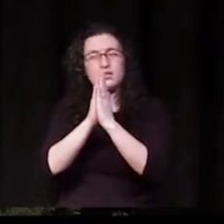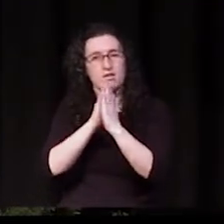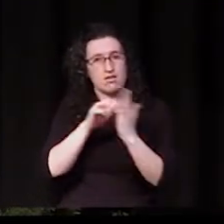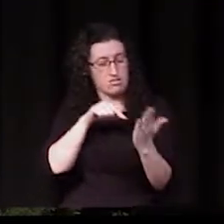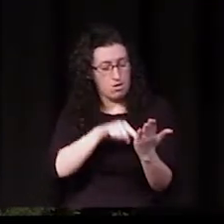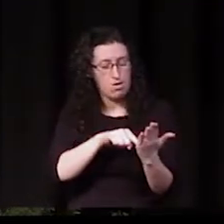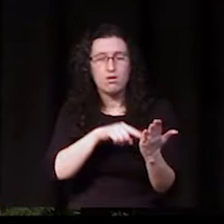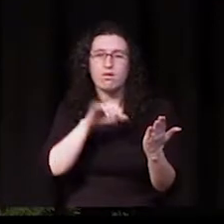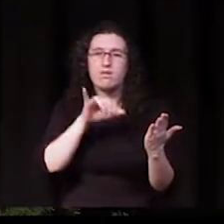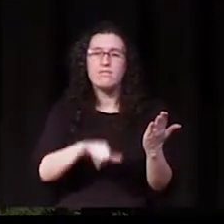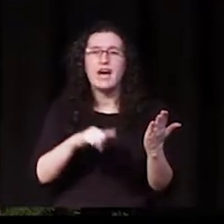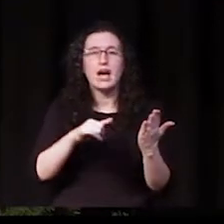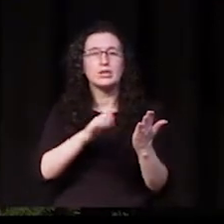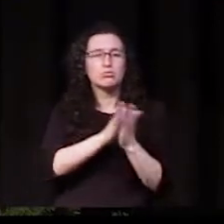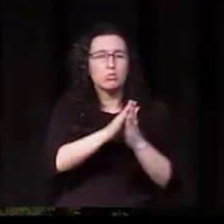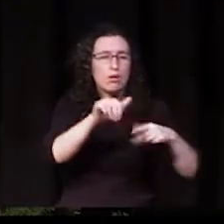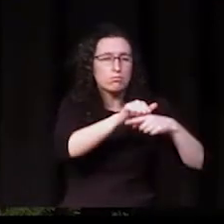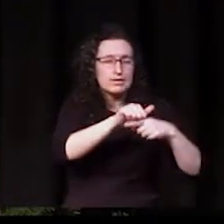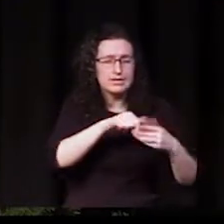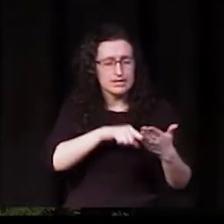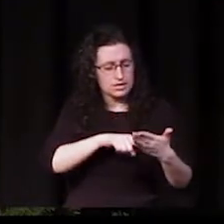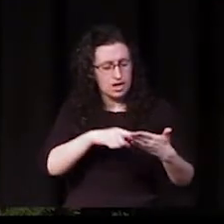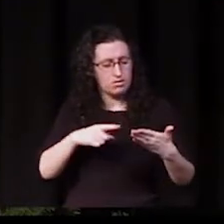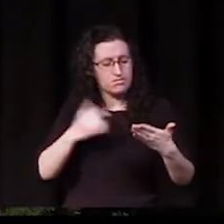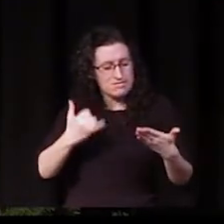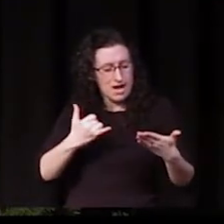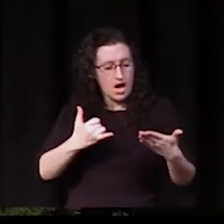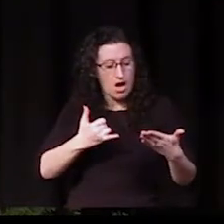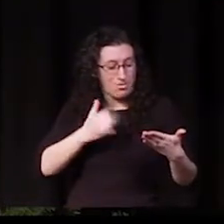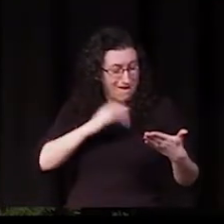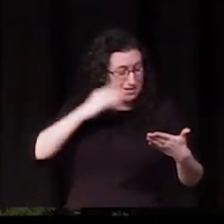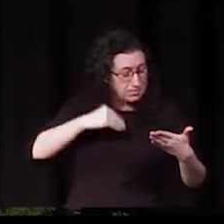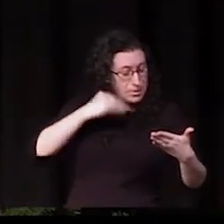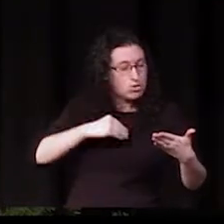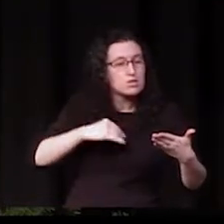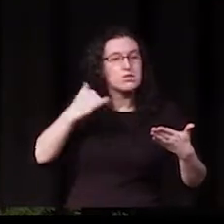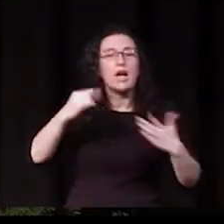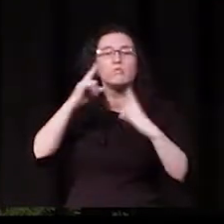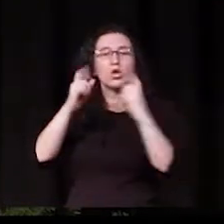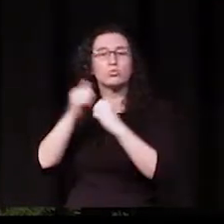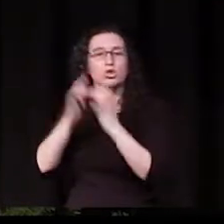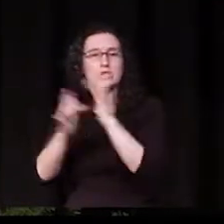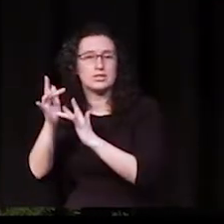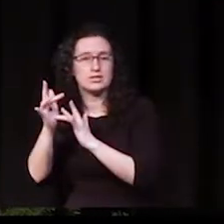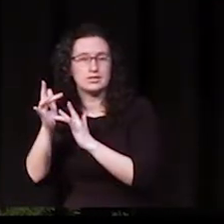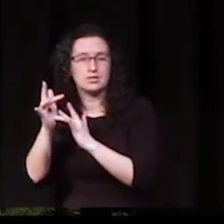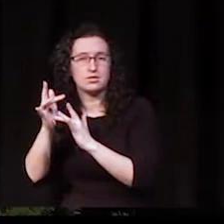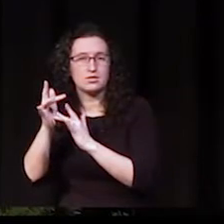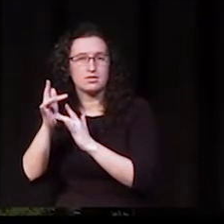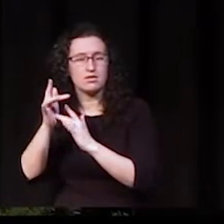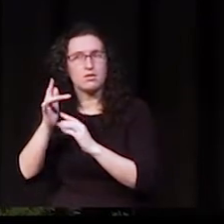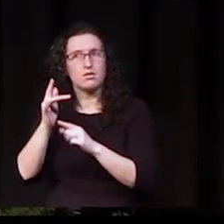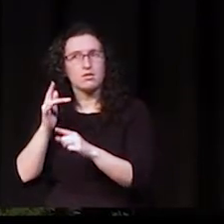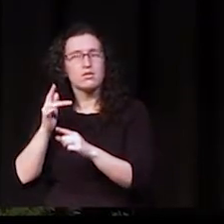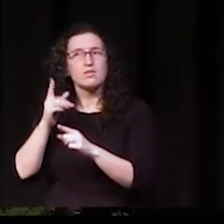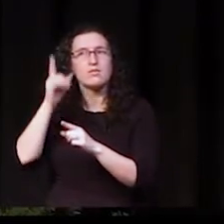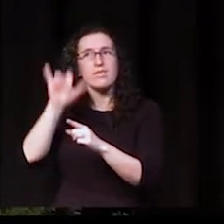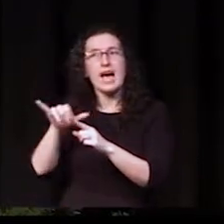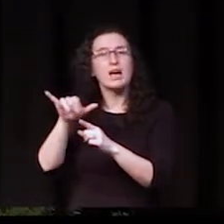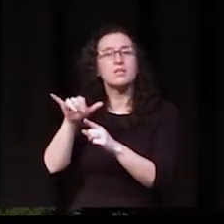with Jesus about what I had just experienced in the garden. Specifically to talk with the crucified Christ on the cross,